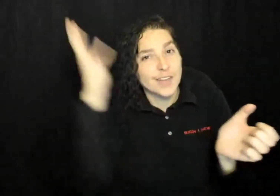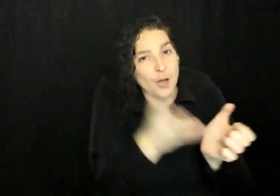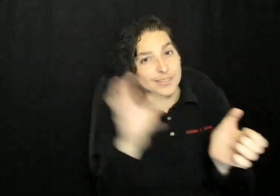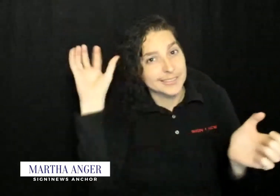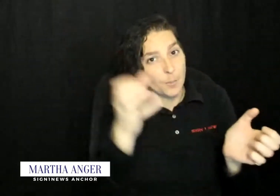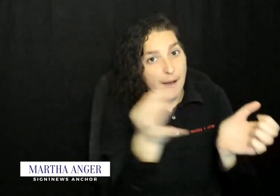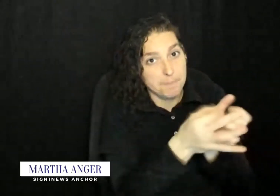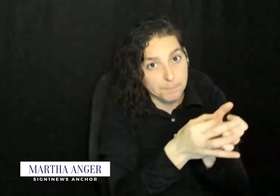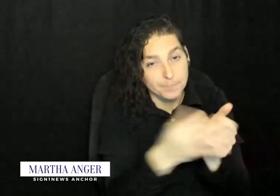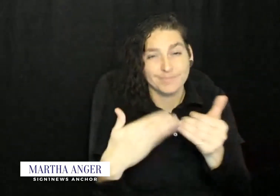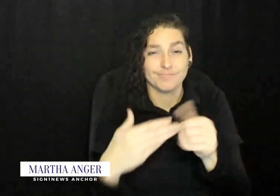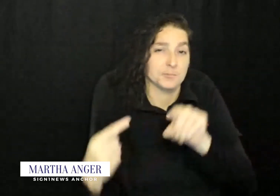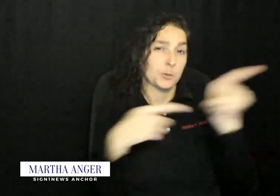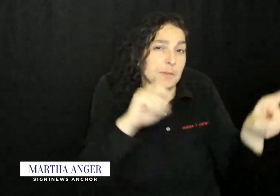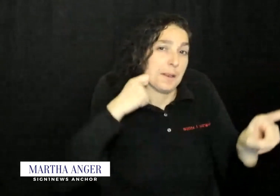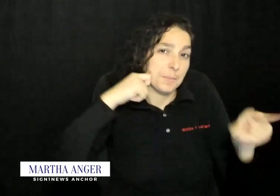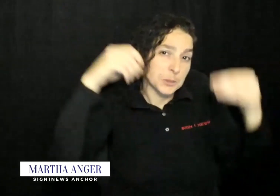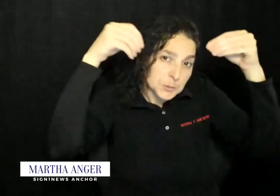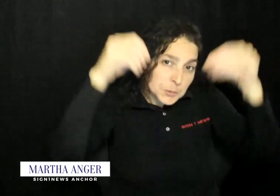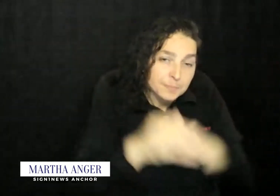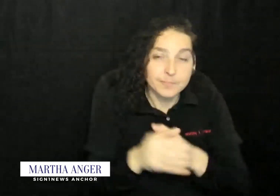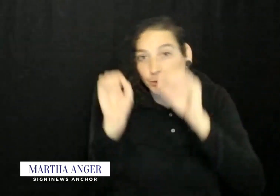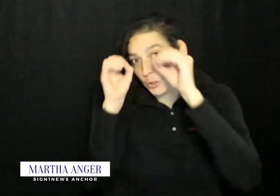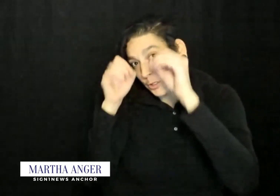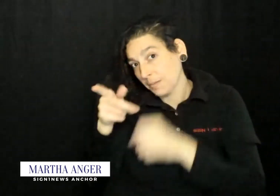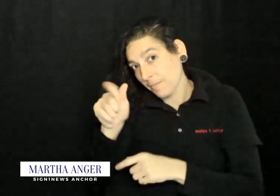you can download the Sign1News app by heading to the app store